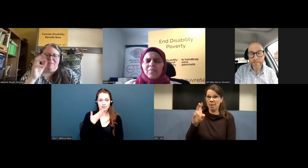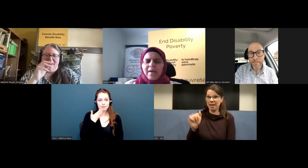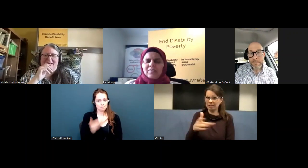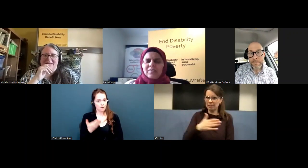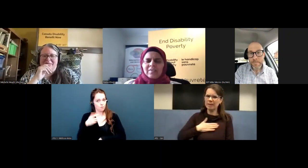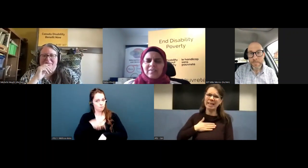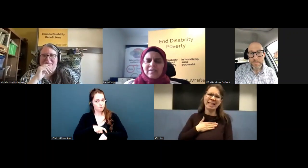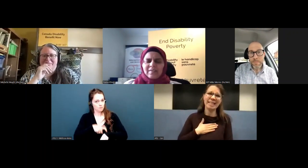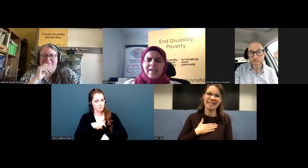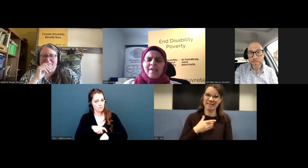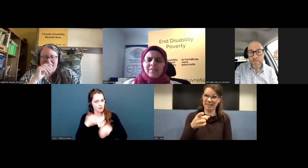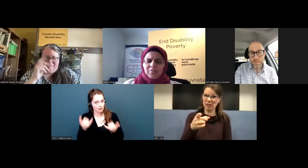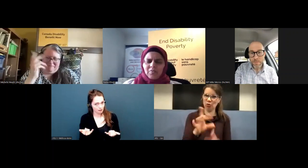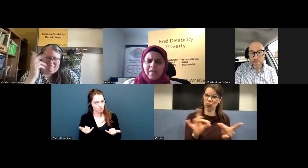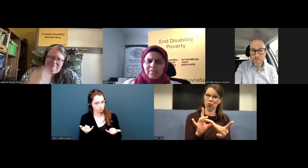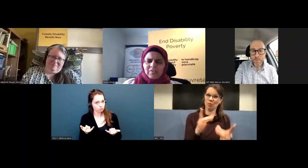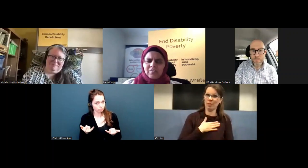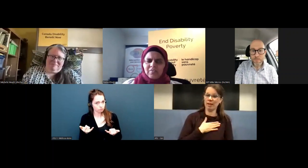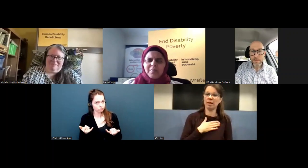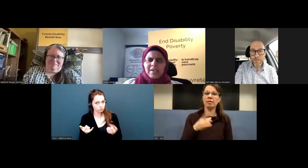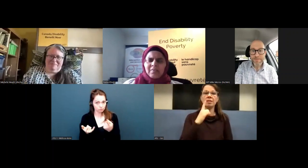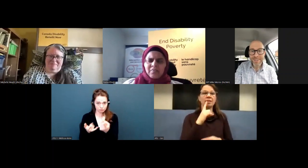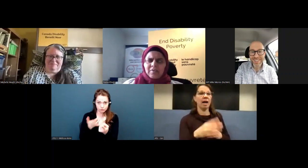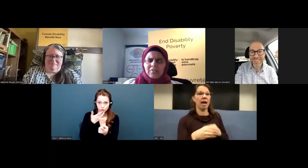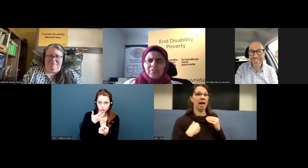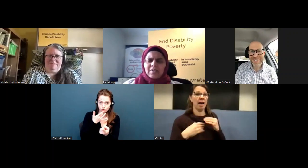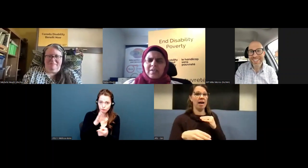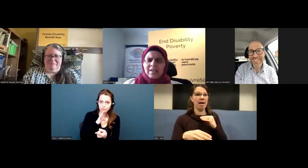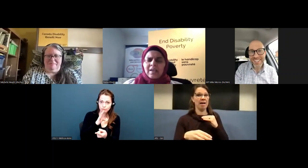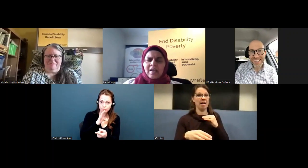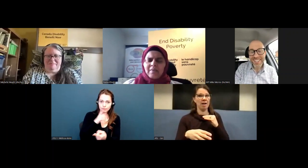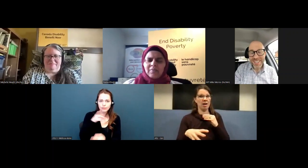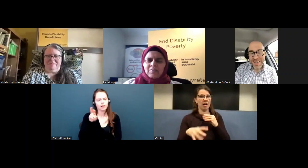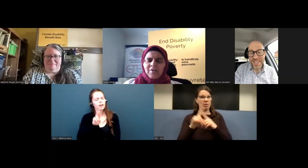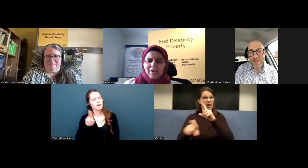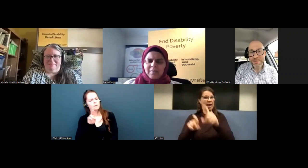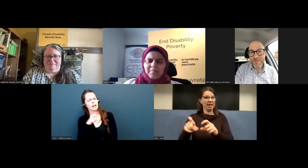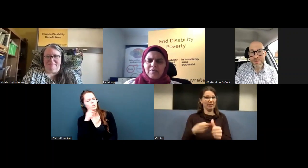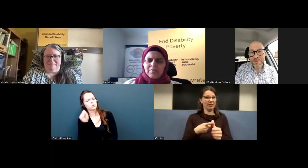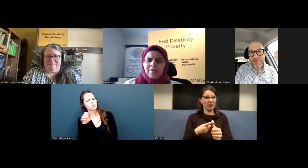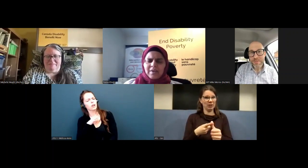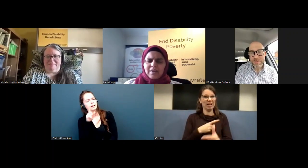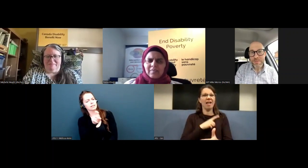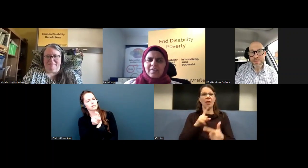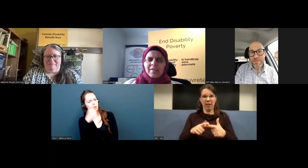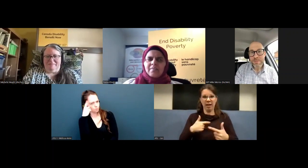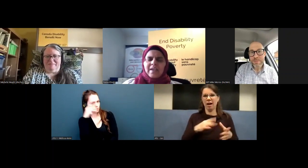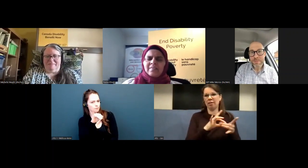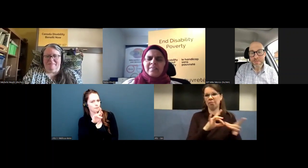Rabia: I HAVE A LITTLE QUESTION MORE MIKE FIRST AND THEN I WILL TALK ABOUT THE NEXT PHASE.